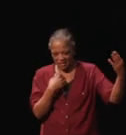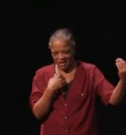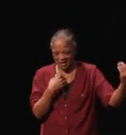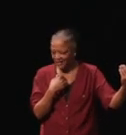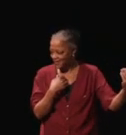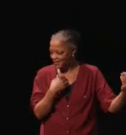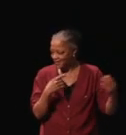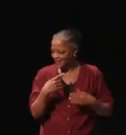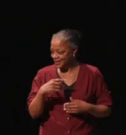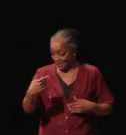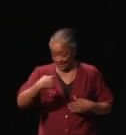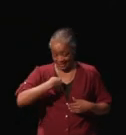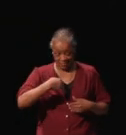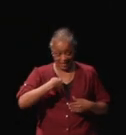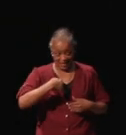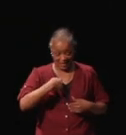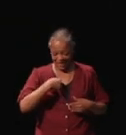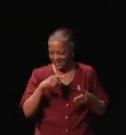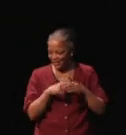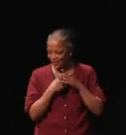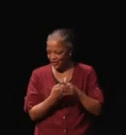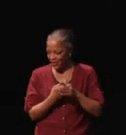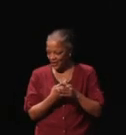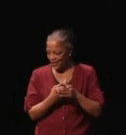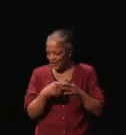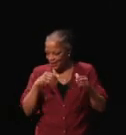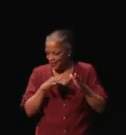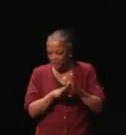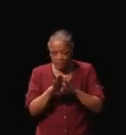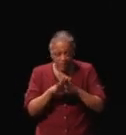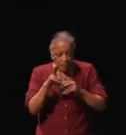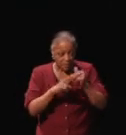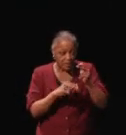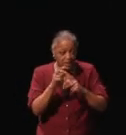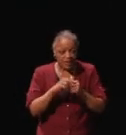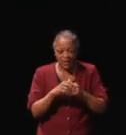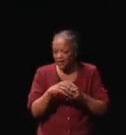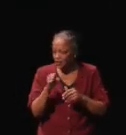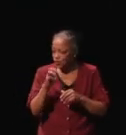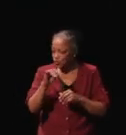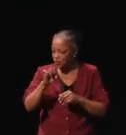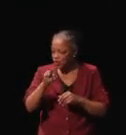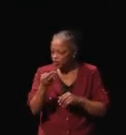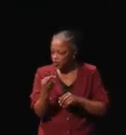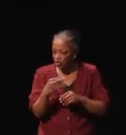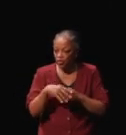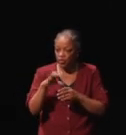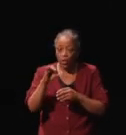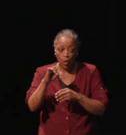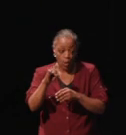This was me starting off near enough building switch adapted nine quad controllers,